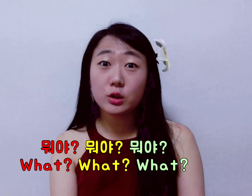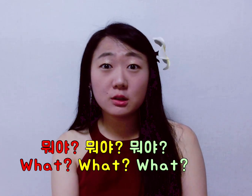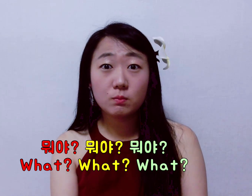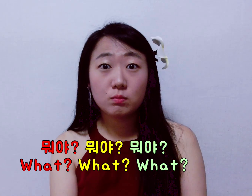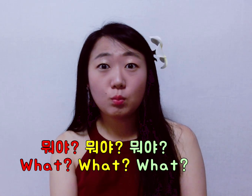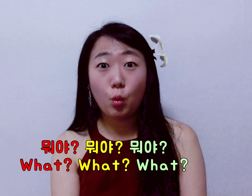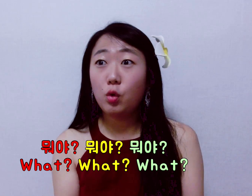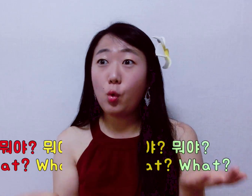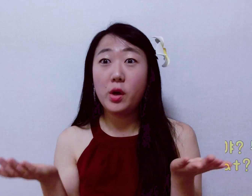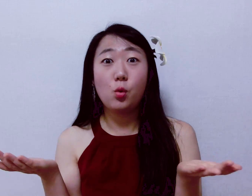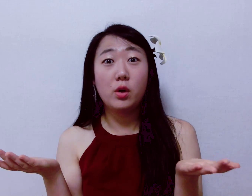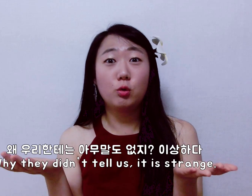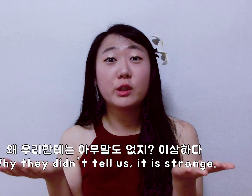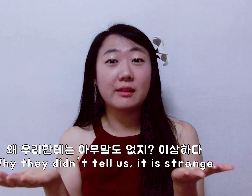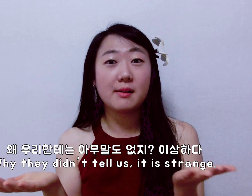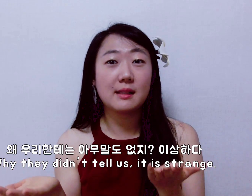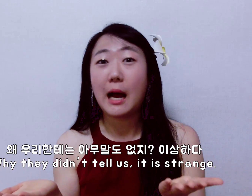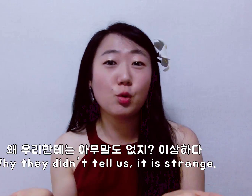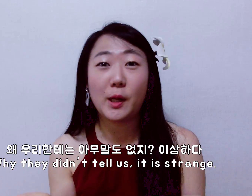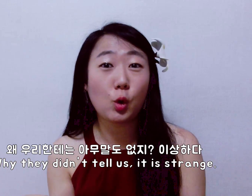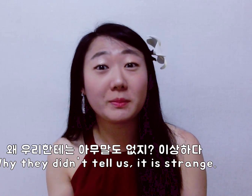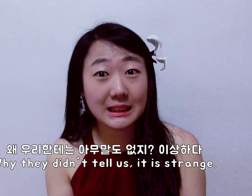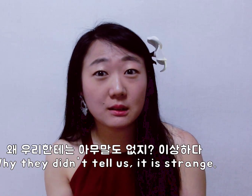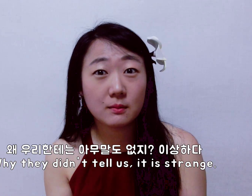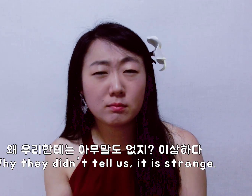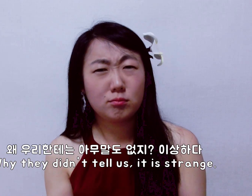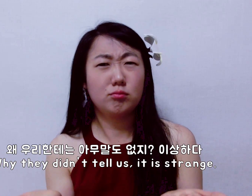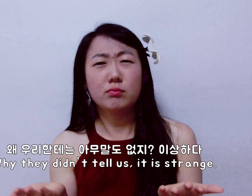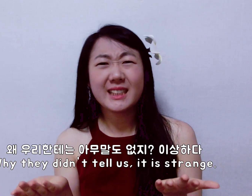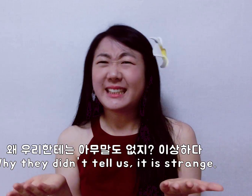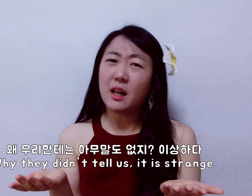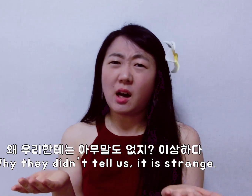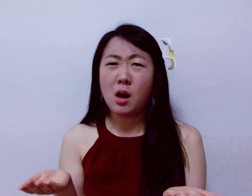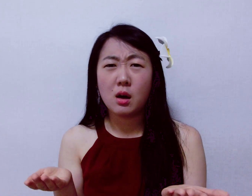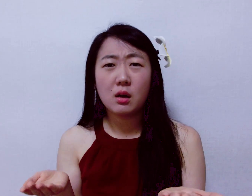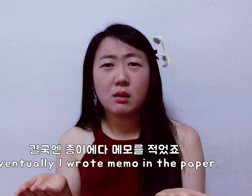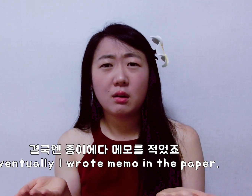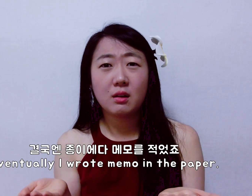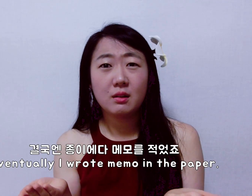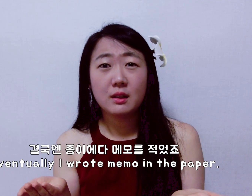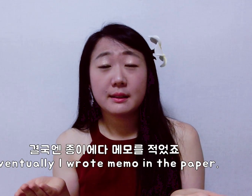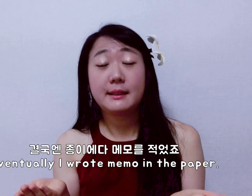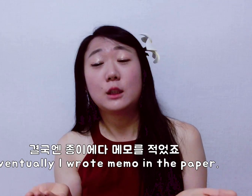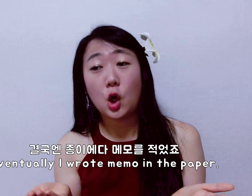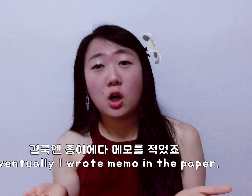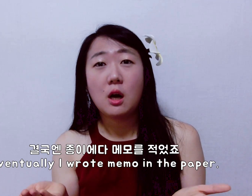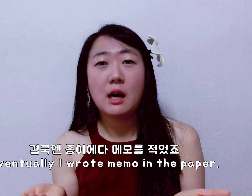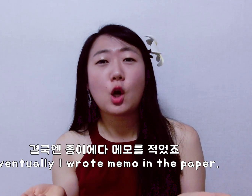뭐야뭐야뭐야 what what what왜 우리 한테는 아무말도 없지 이상하다 why they tell us it is strange.